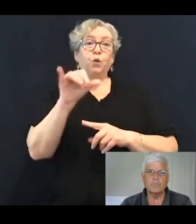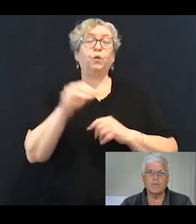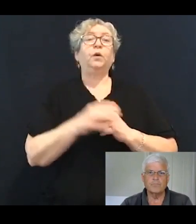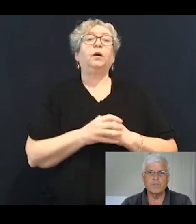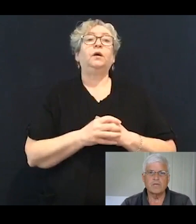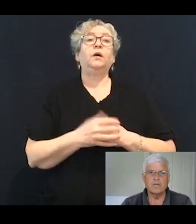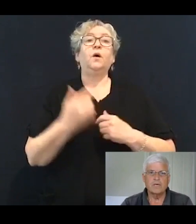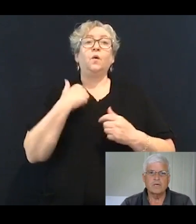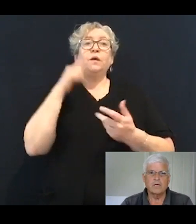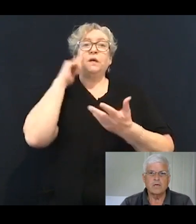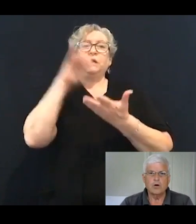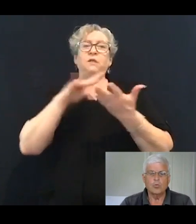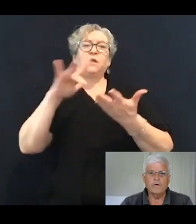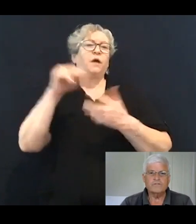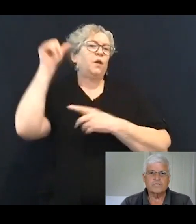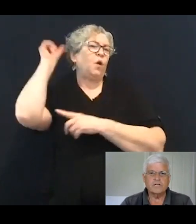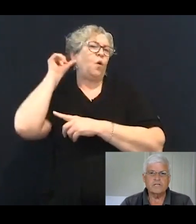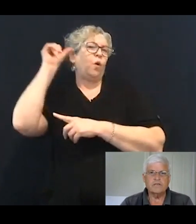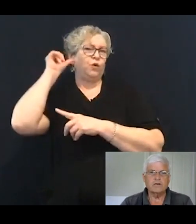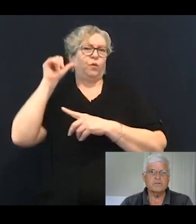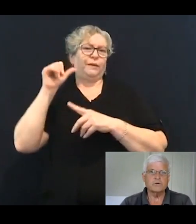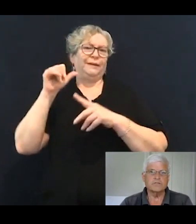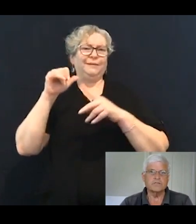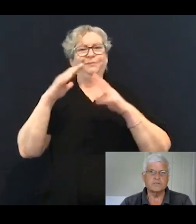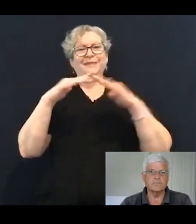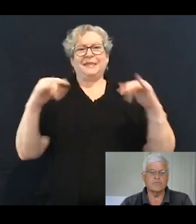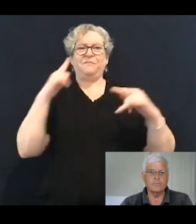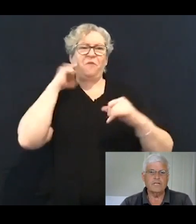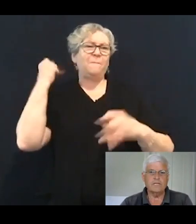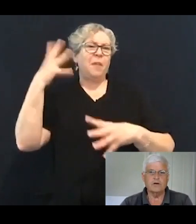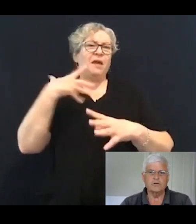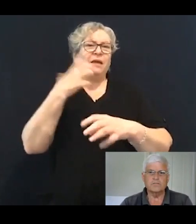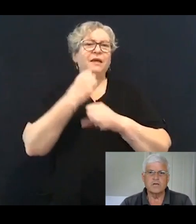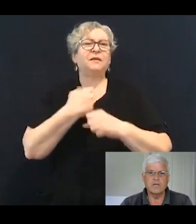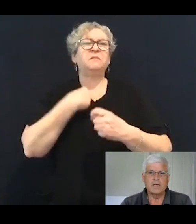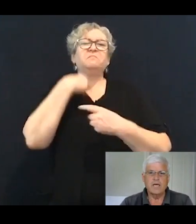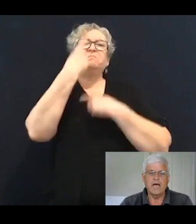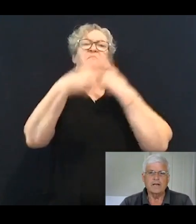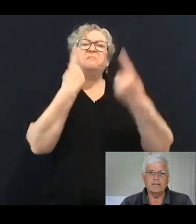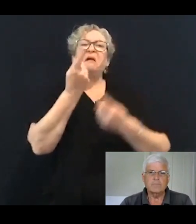We've studied the auditory system for many years. And let me tell you a little bit about what